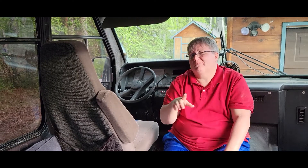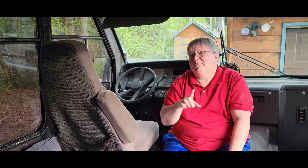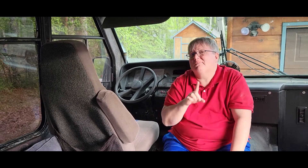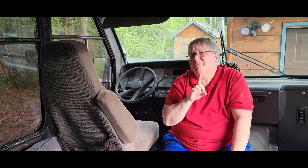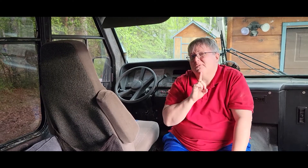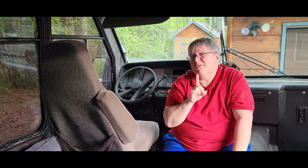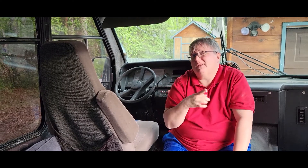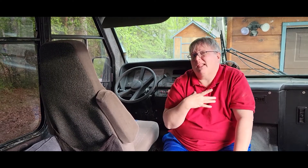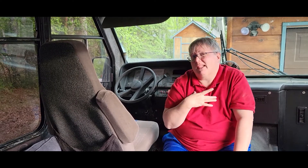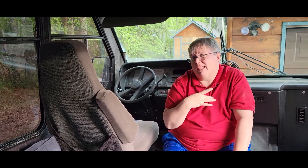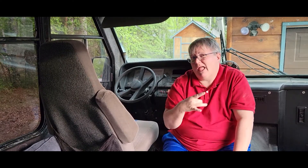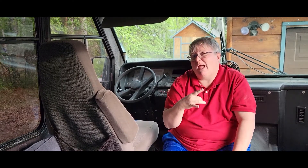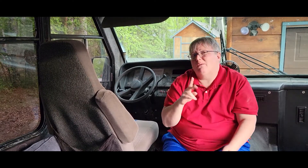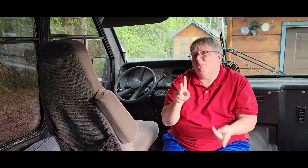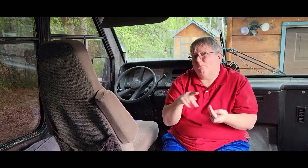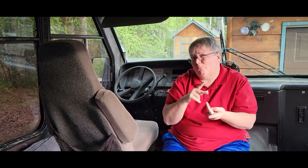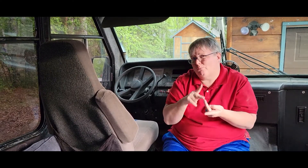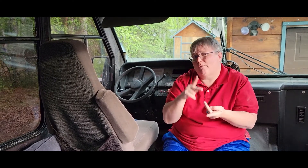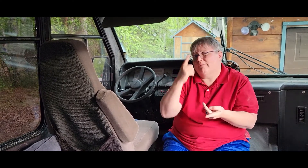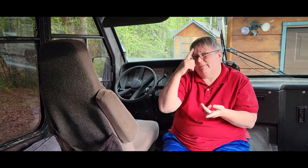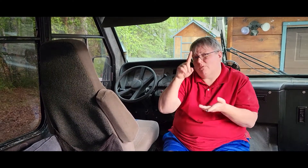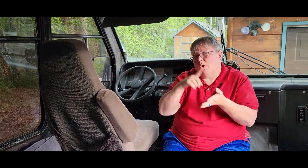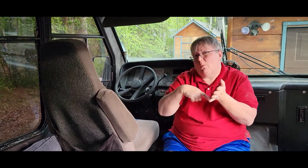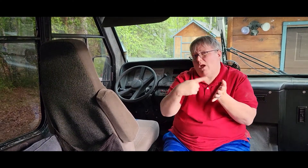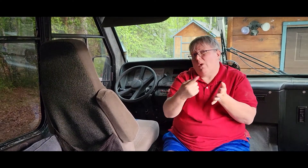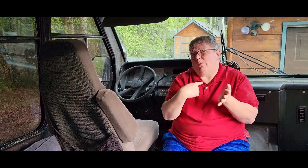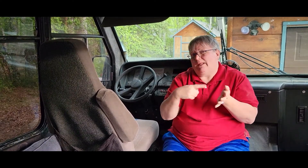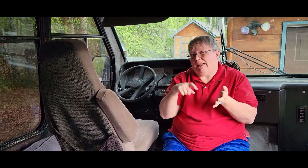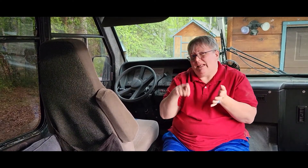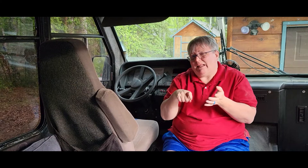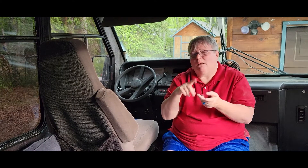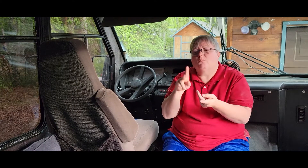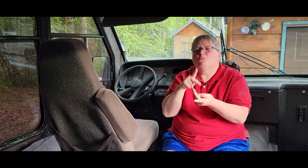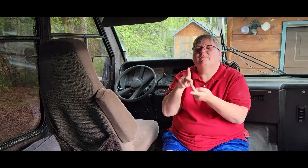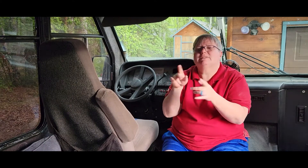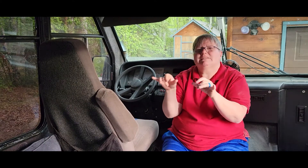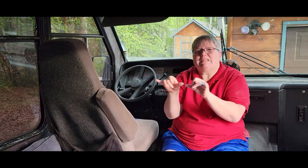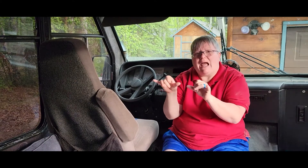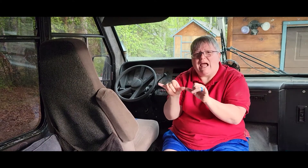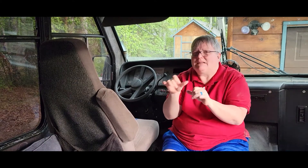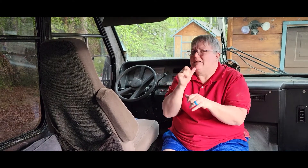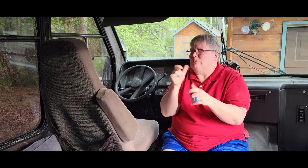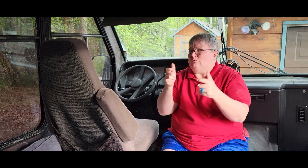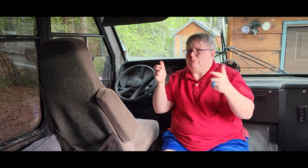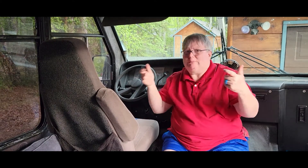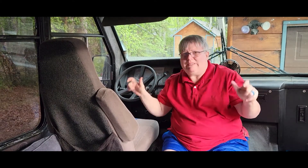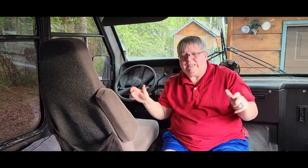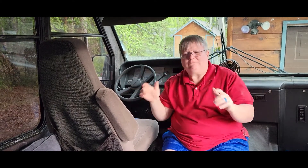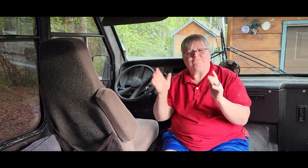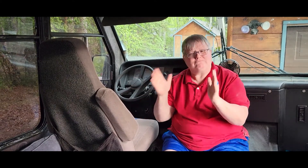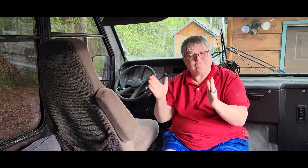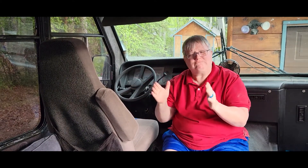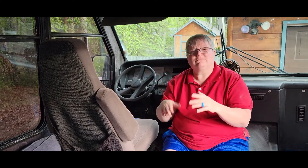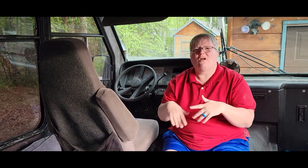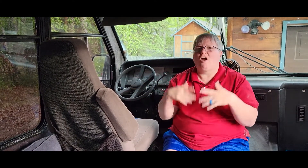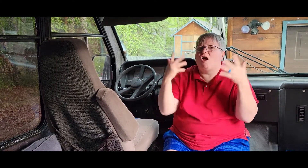and we really liked it. It was perfect for what we need. It's the perfect size, not too big.